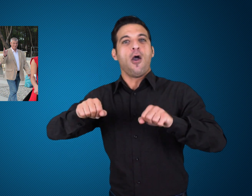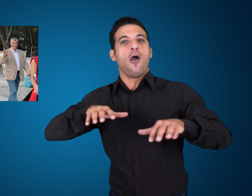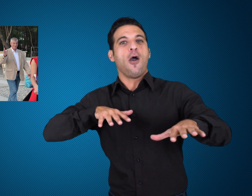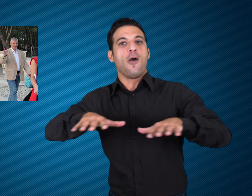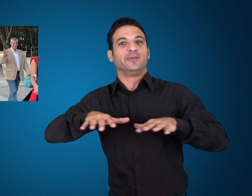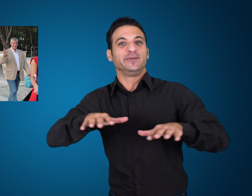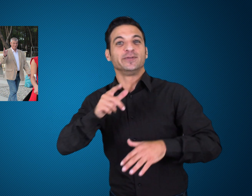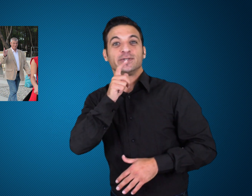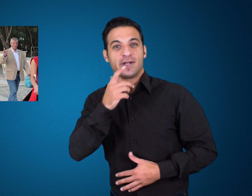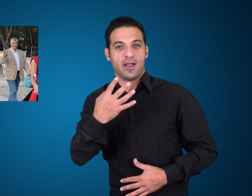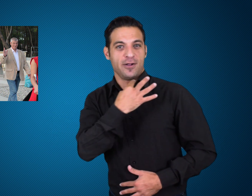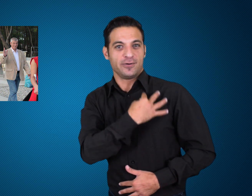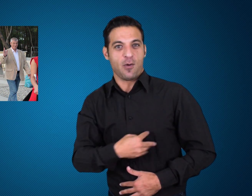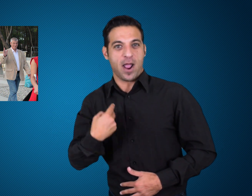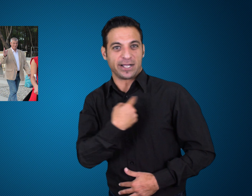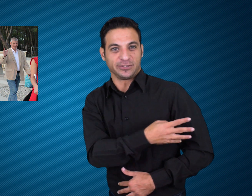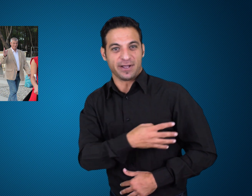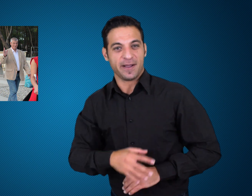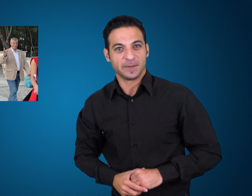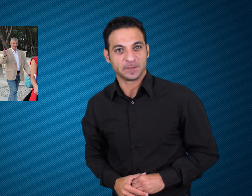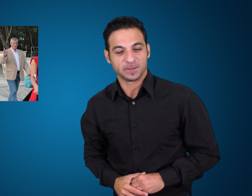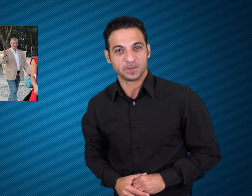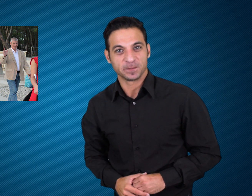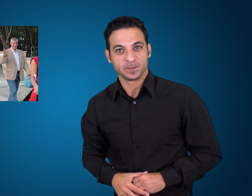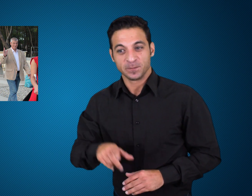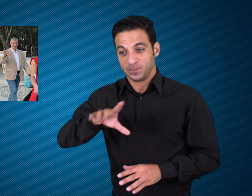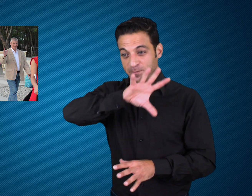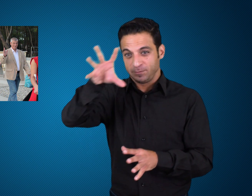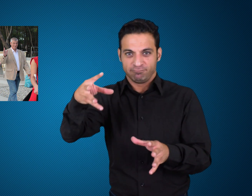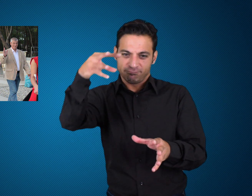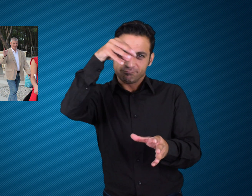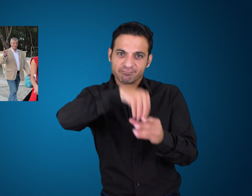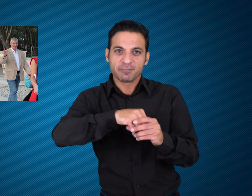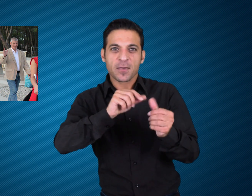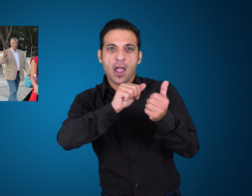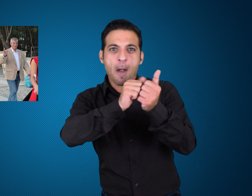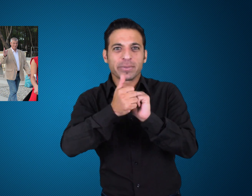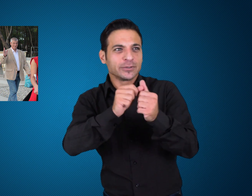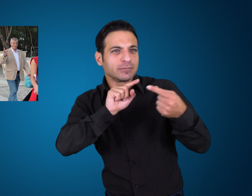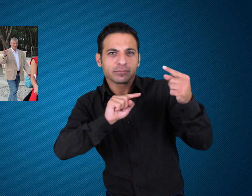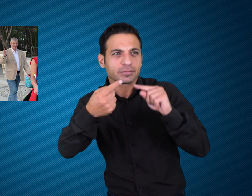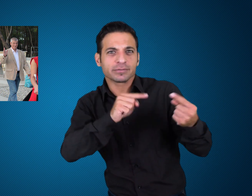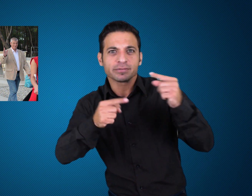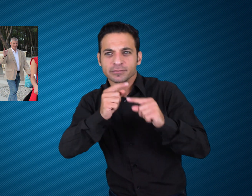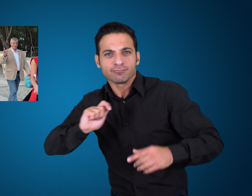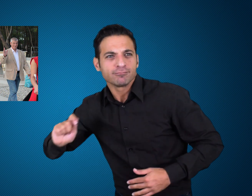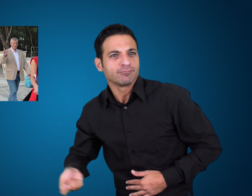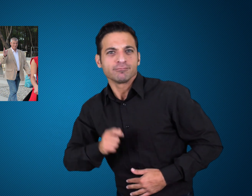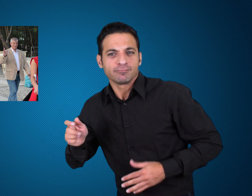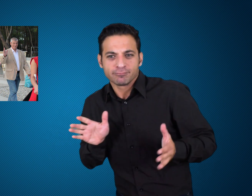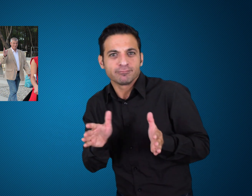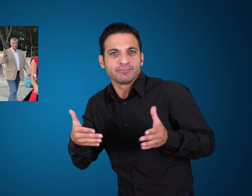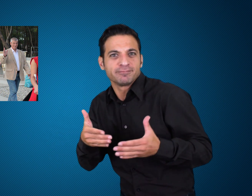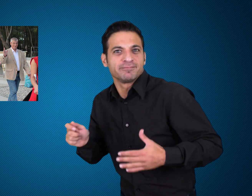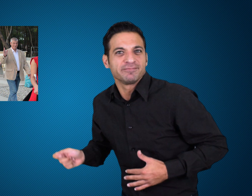and the host Croatia - participated in the competition. The event was organized